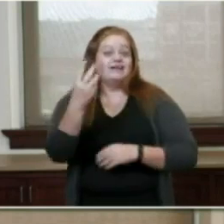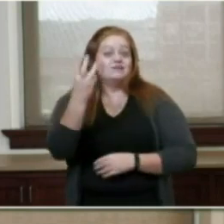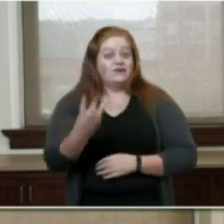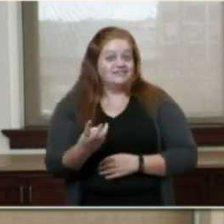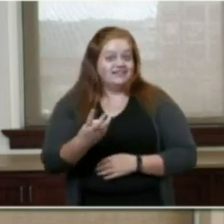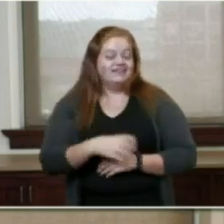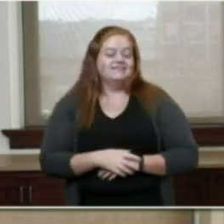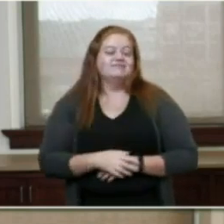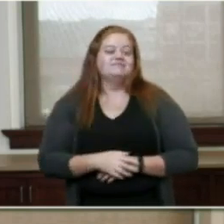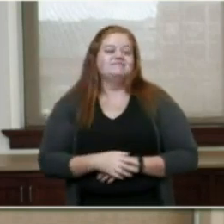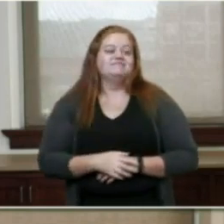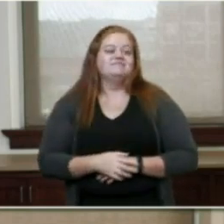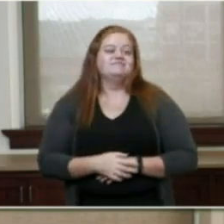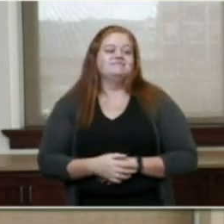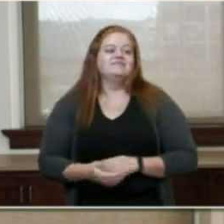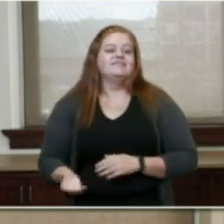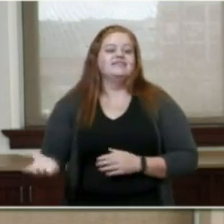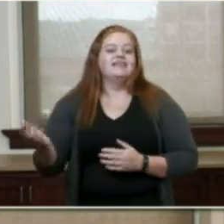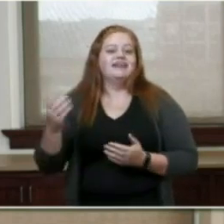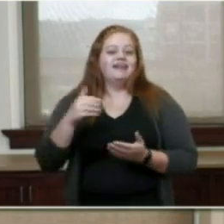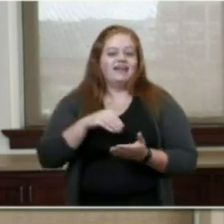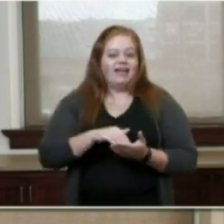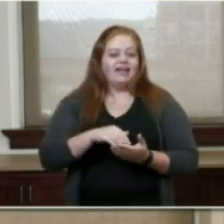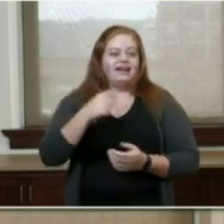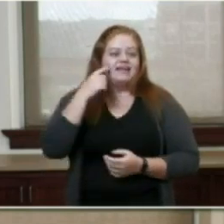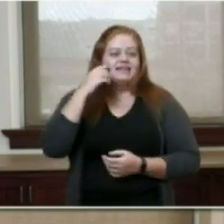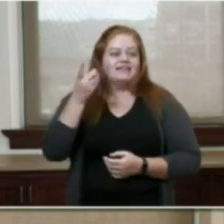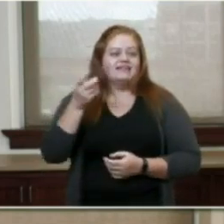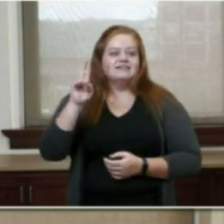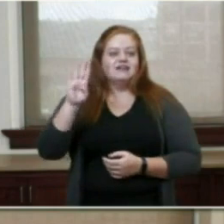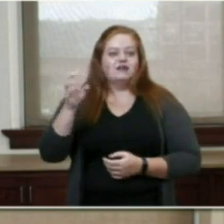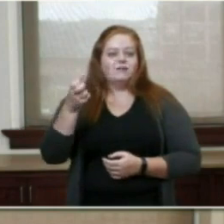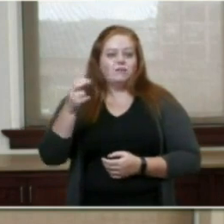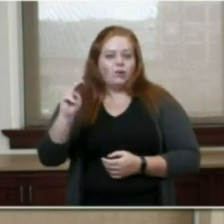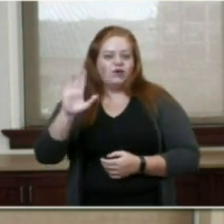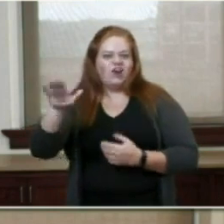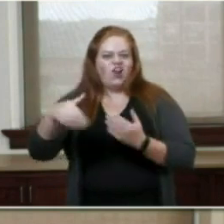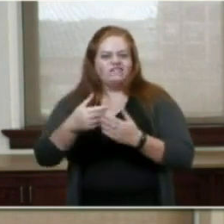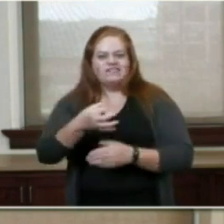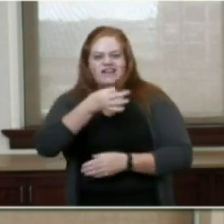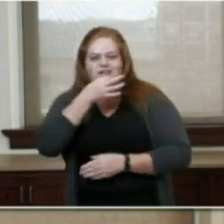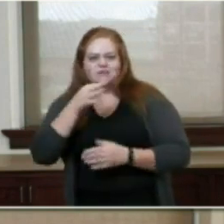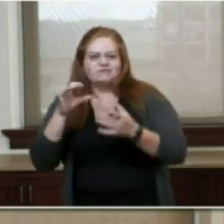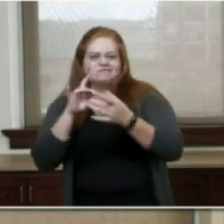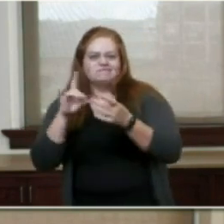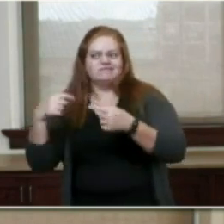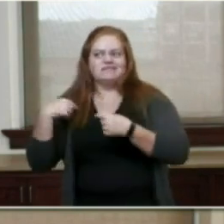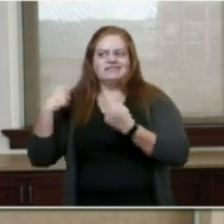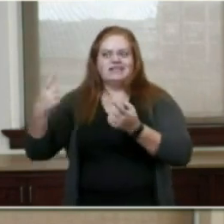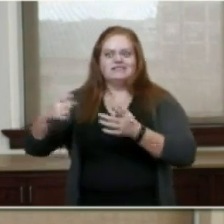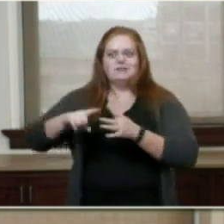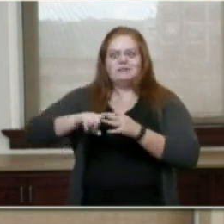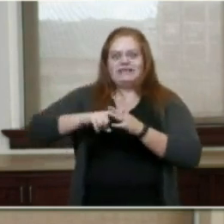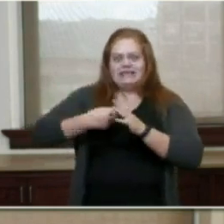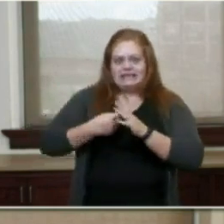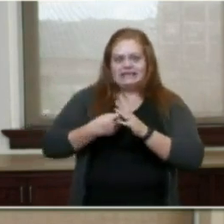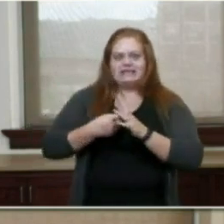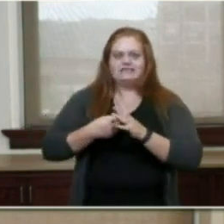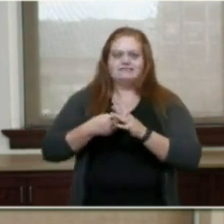again, what what I think Dr bogan and the medical experts have been telling us since the very beginning uh is things will change. And the delta